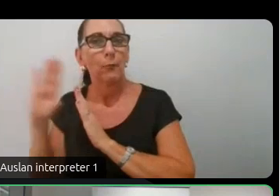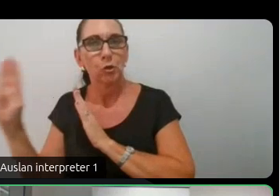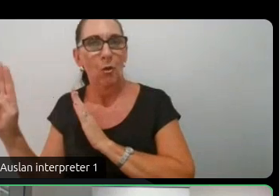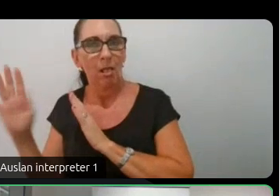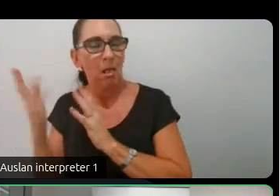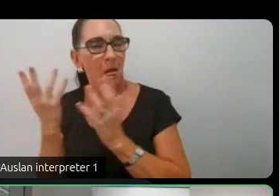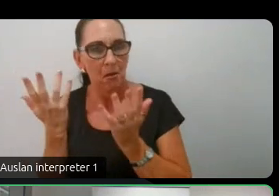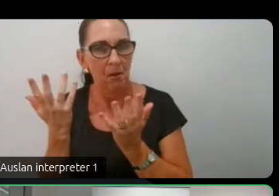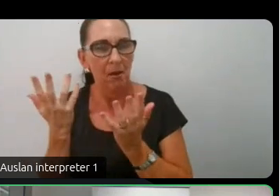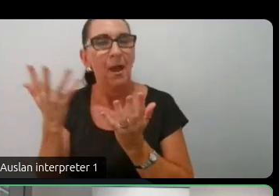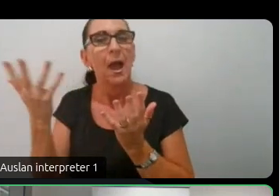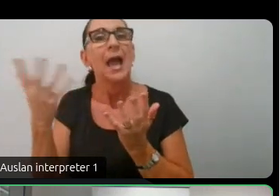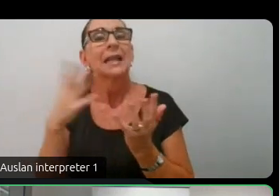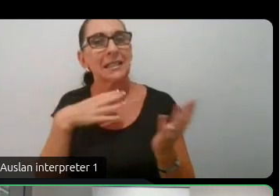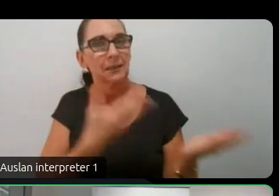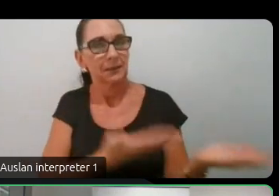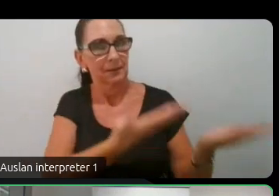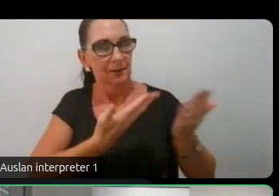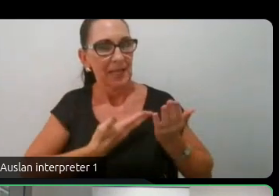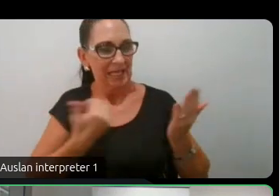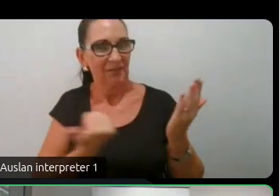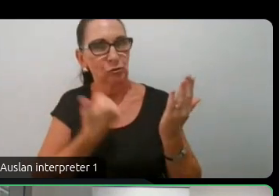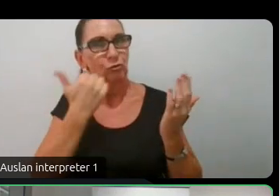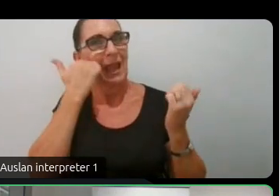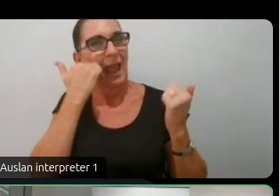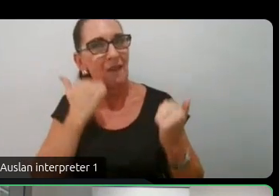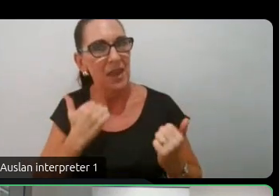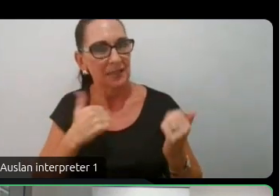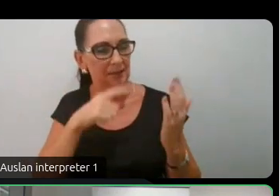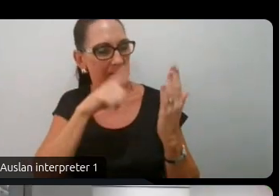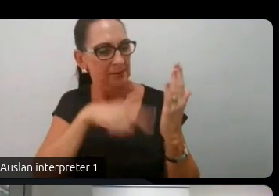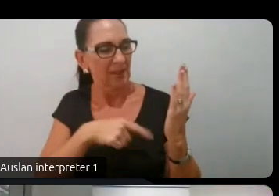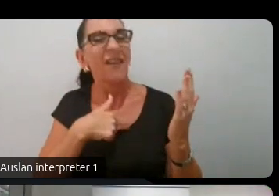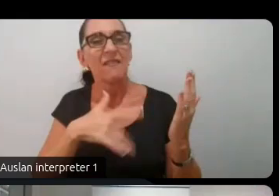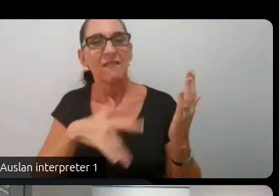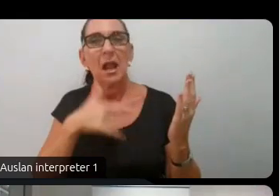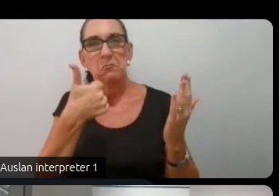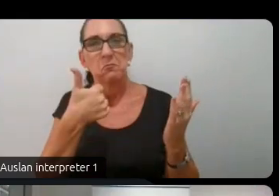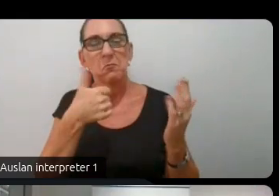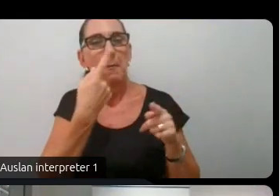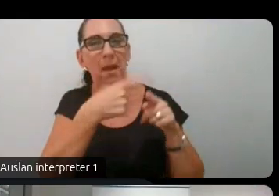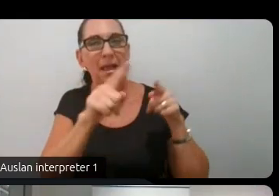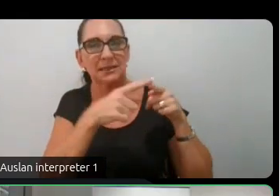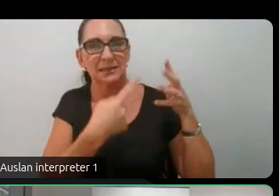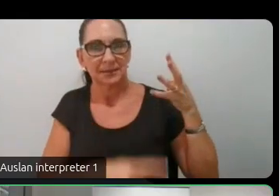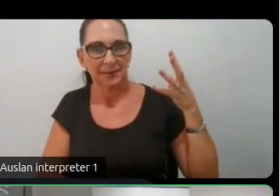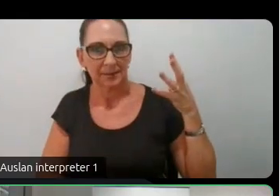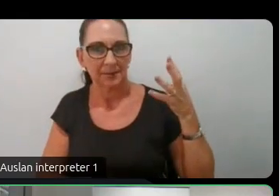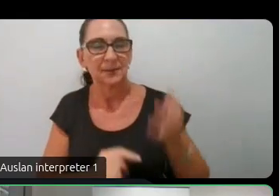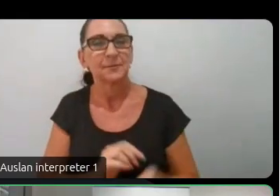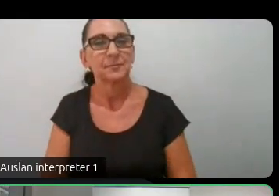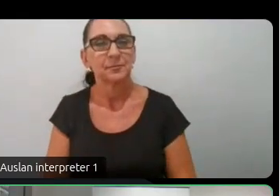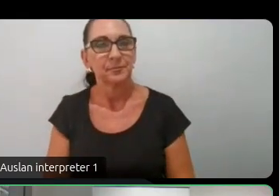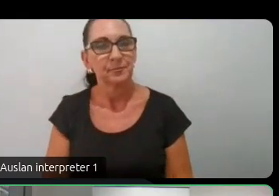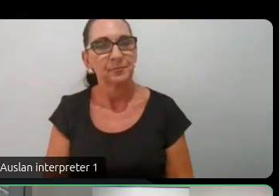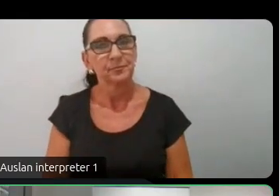have sufficient evidence to be satisfied that the criteria has been met. Um so in terms of who needs